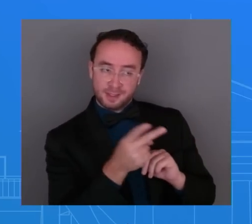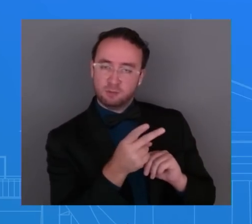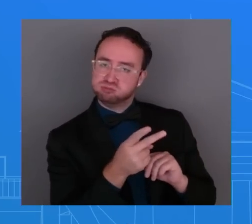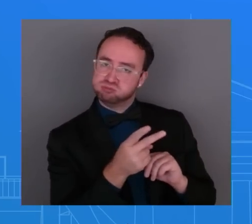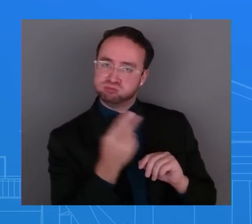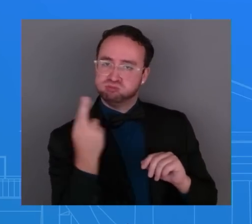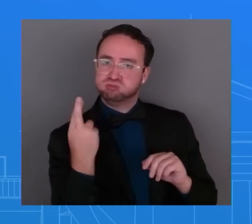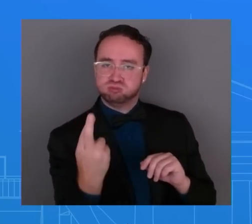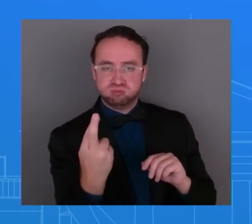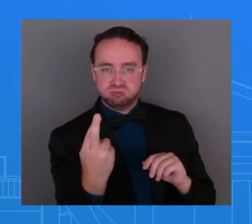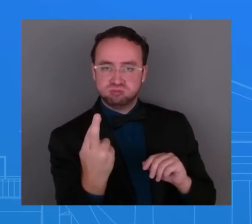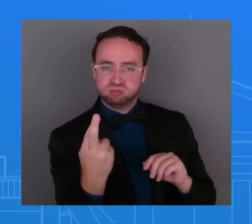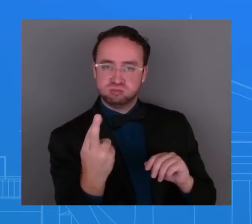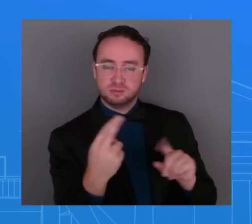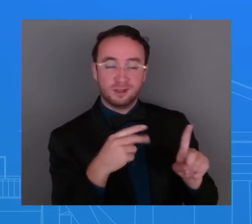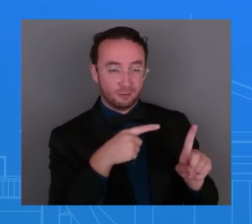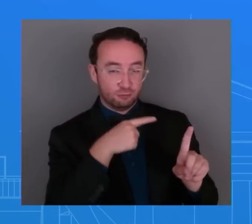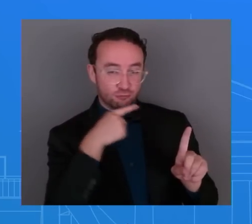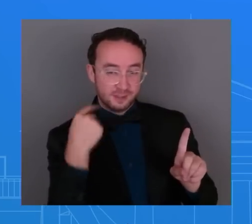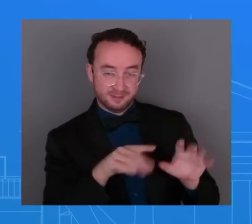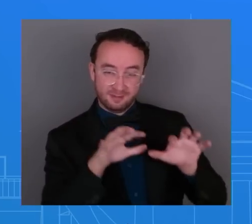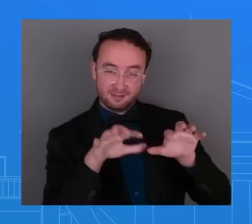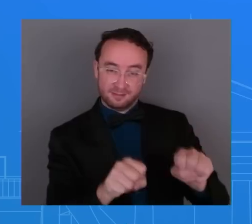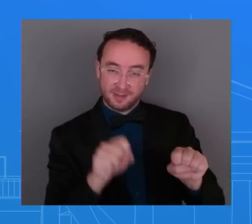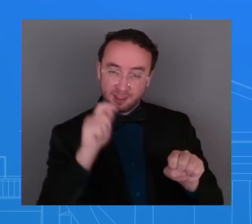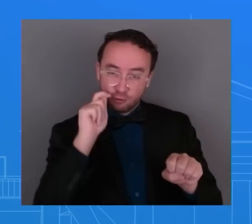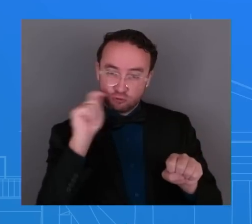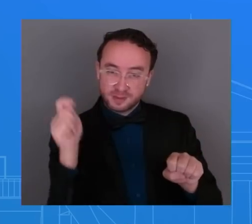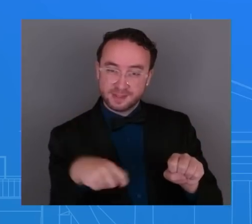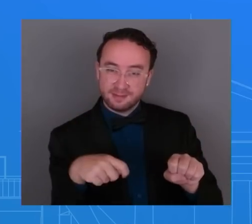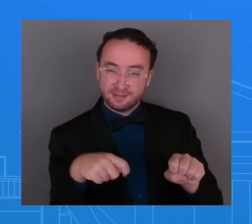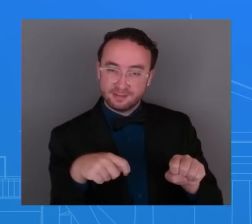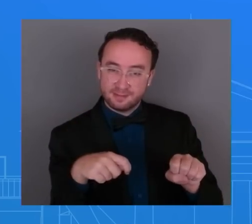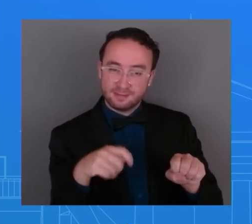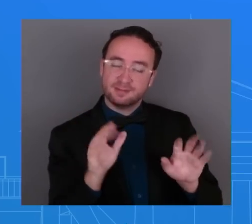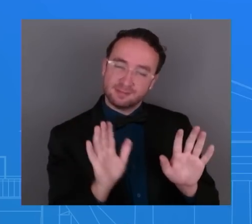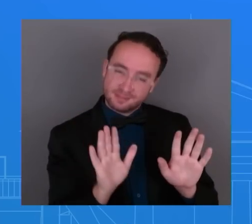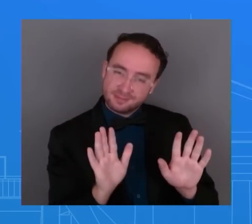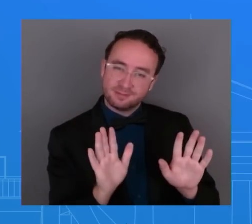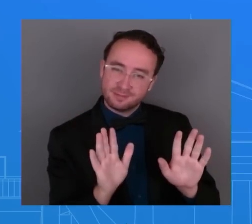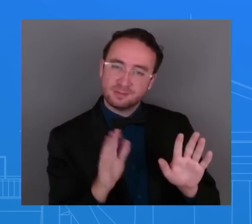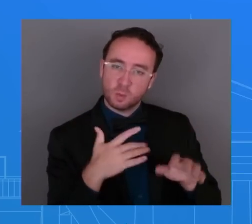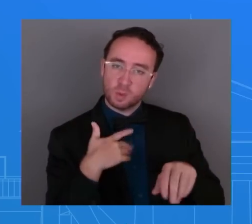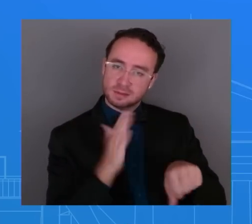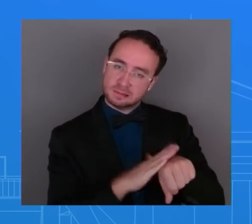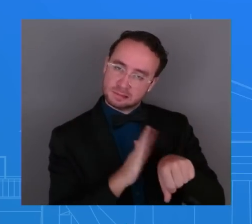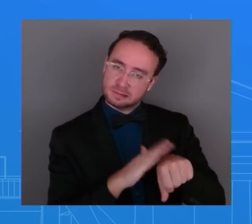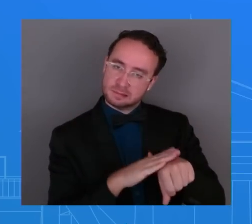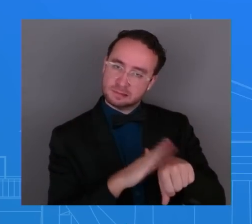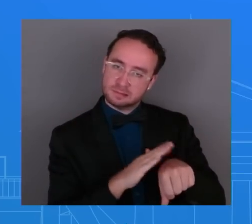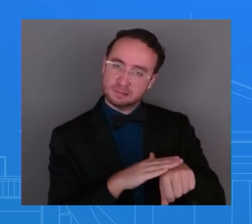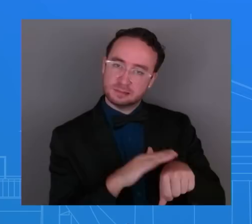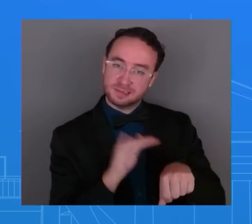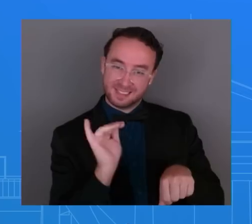about further strengthening this partnership. This partnership threatens European security and illustrate how Iran's destabilizing influence